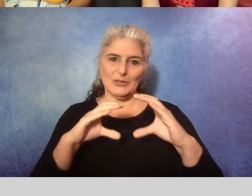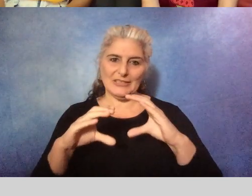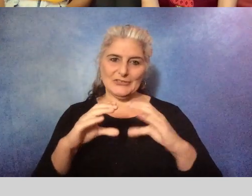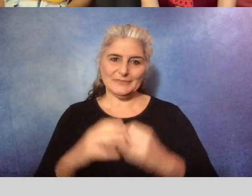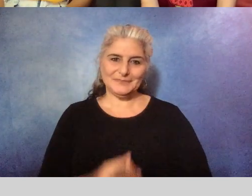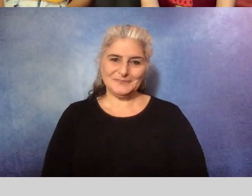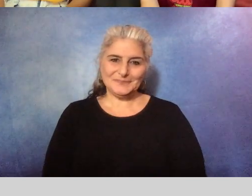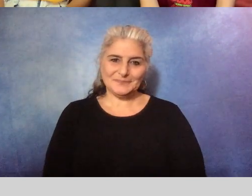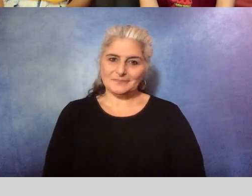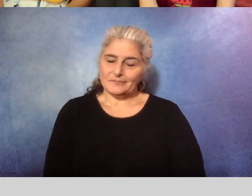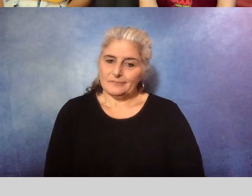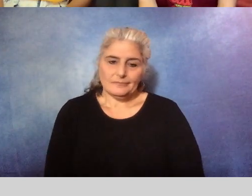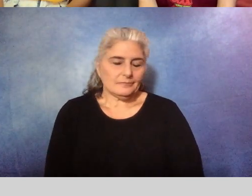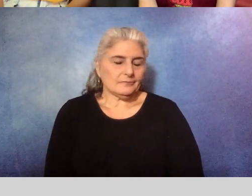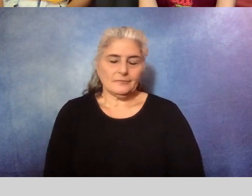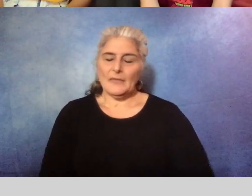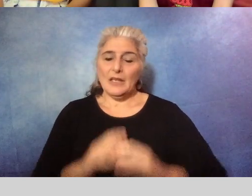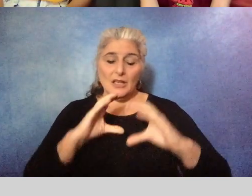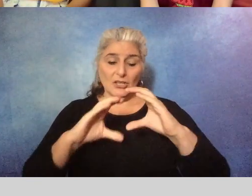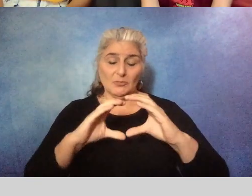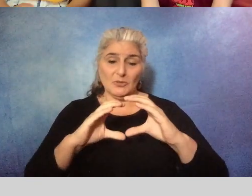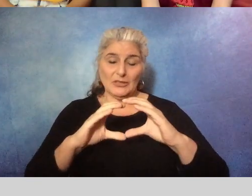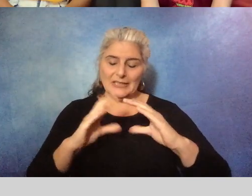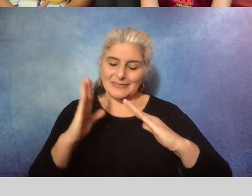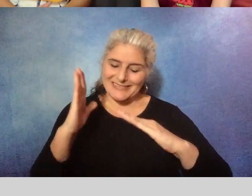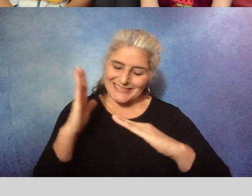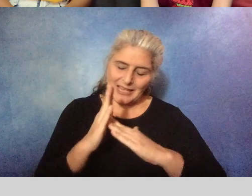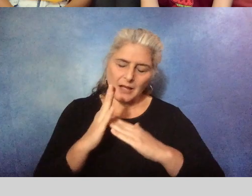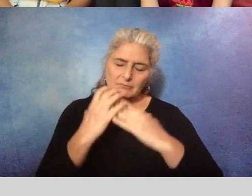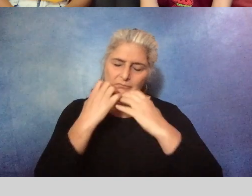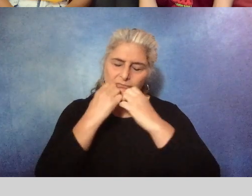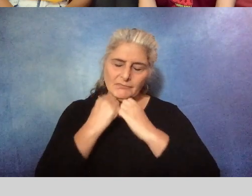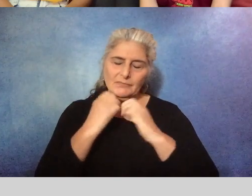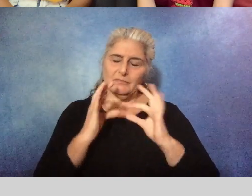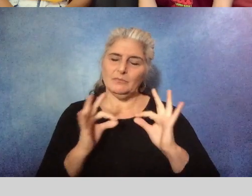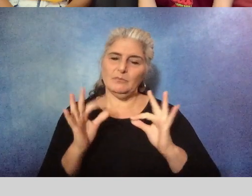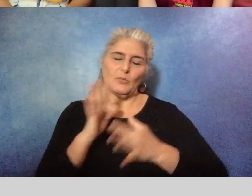And communication is for sure the most valuable to anything